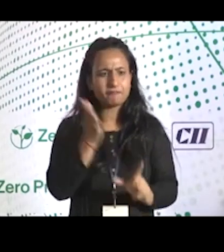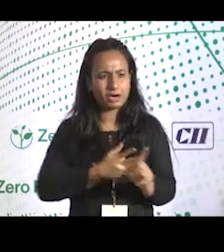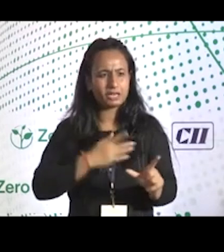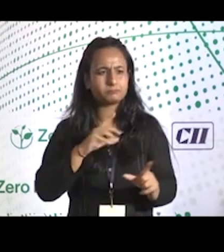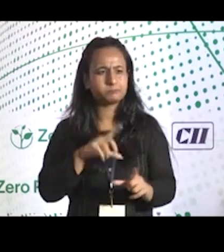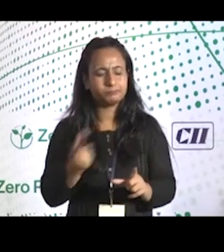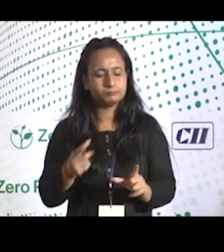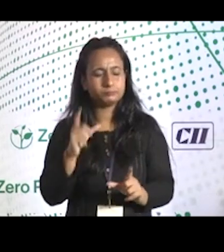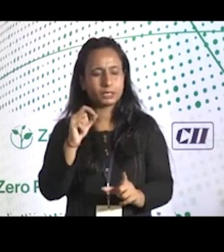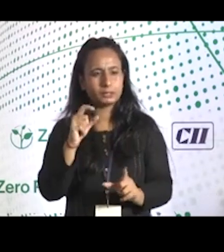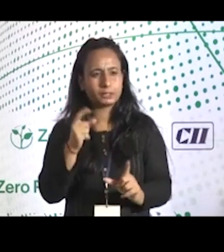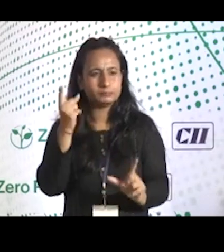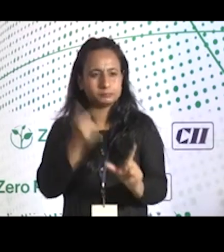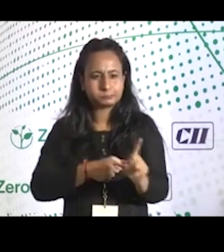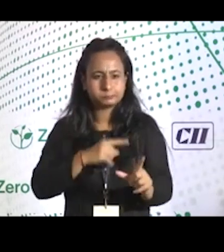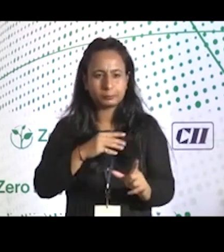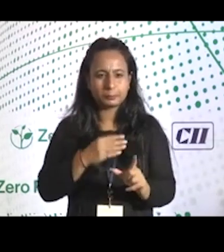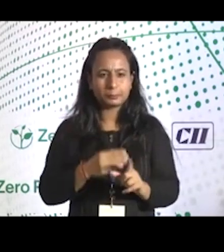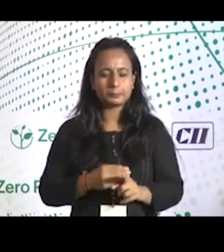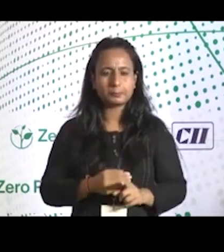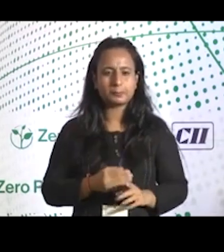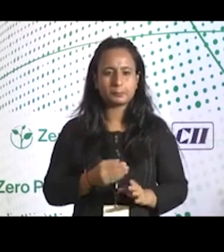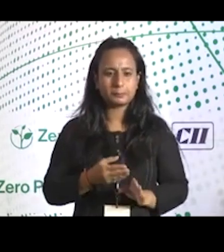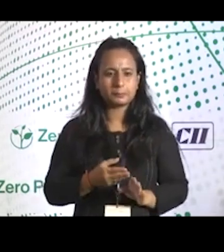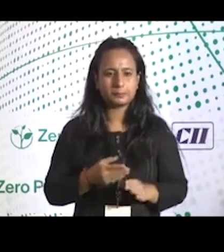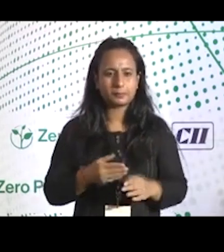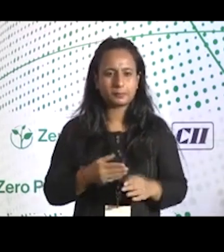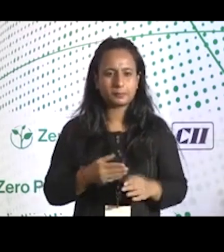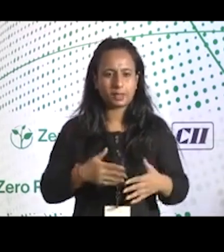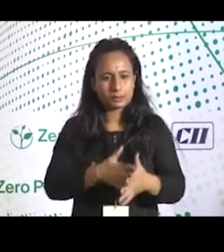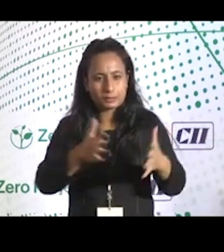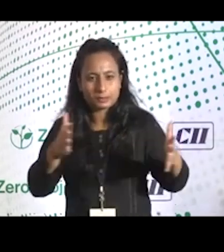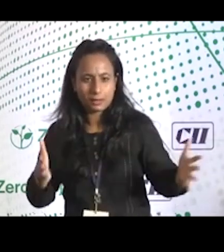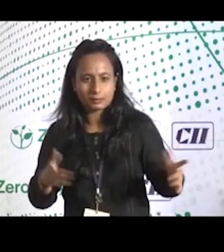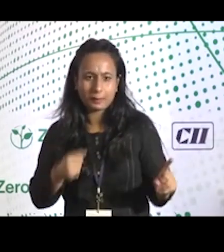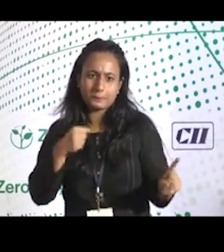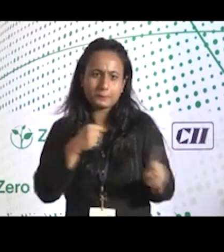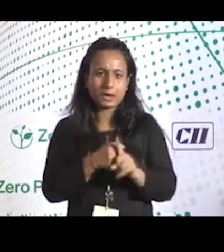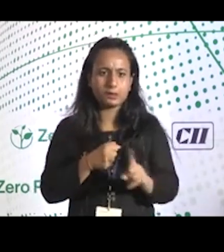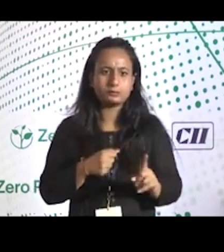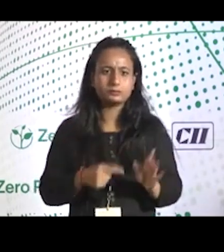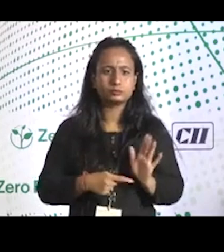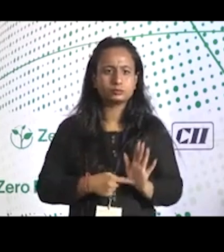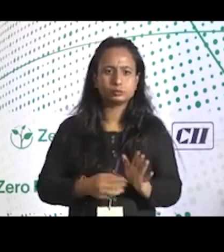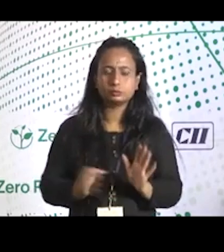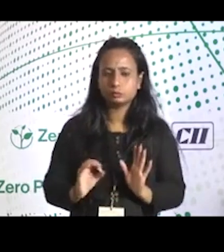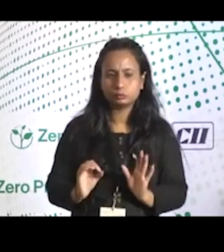Because when you start, it starts with how the funds flow.